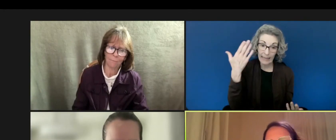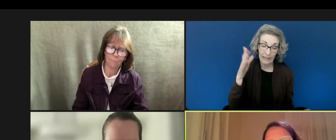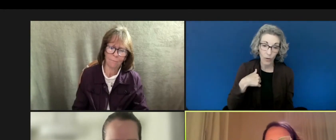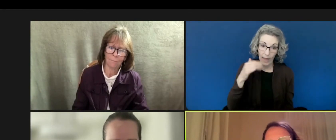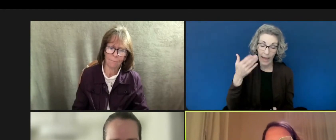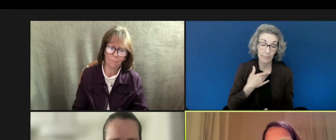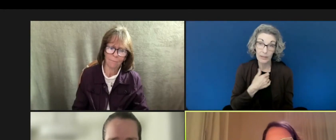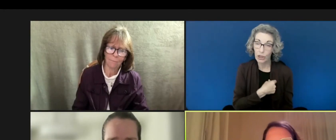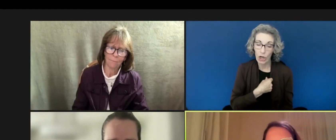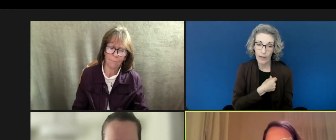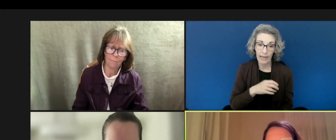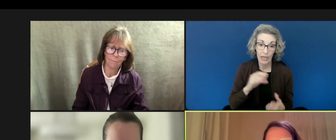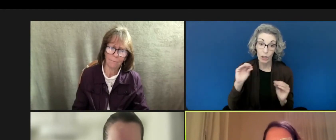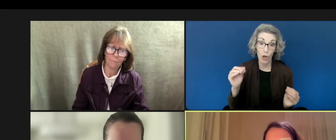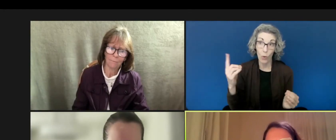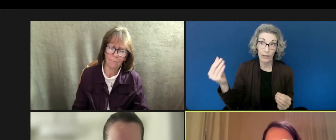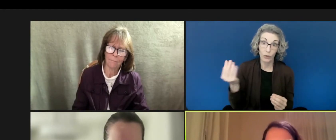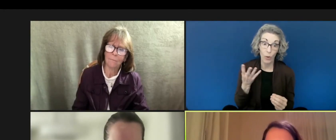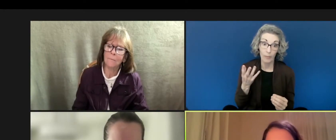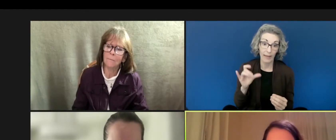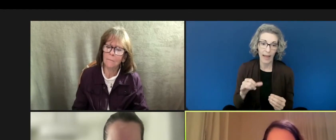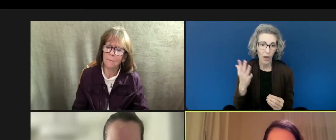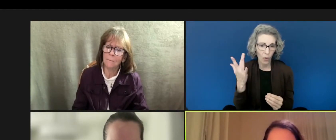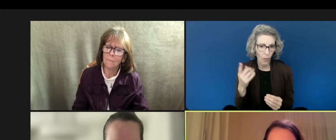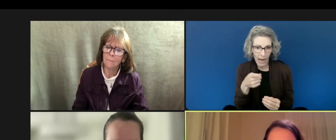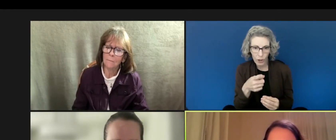And no one really told me. Why didn't you tell me?